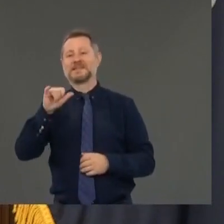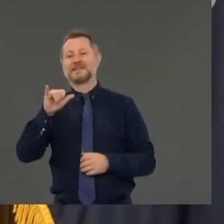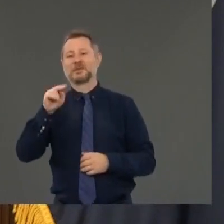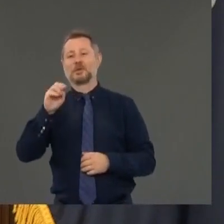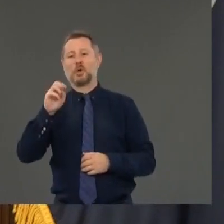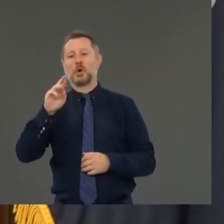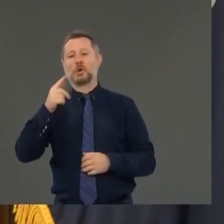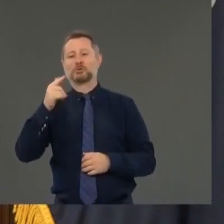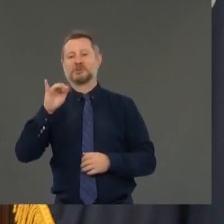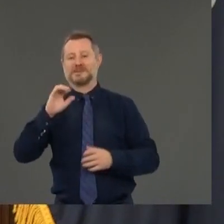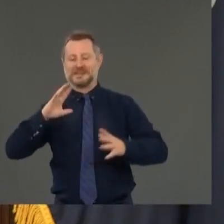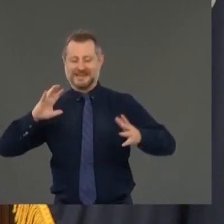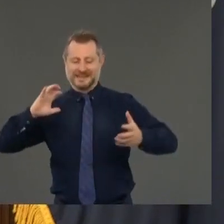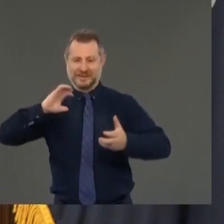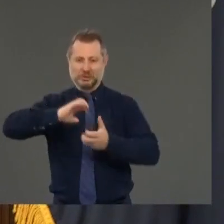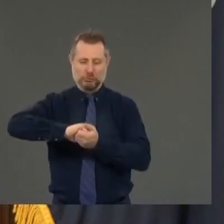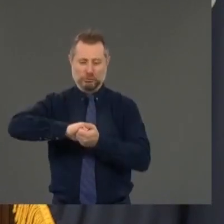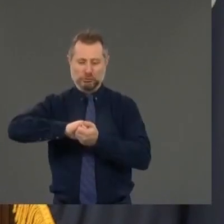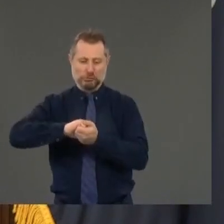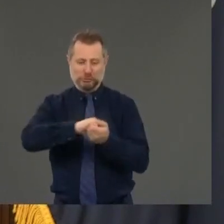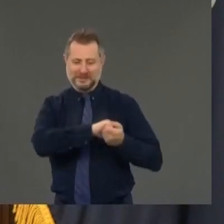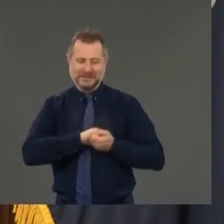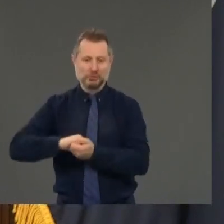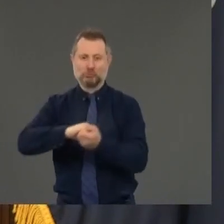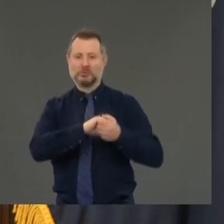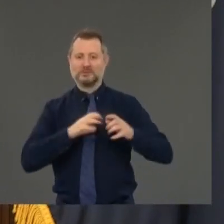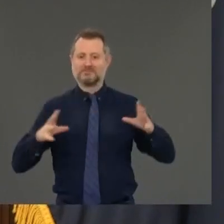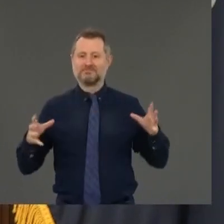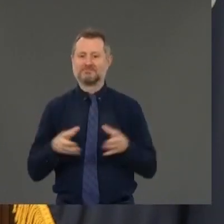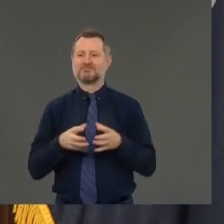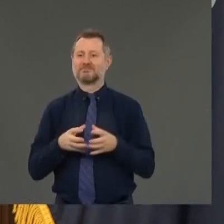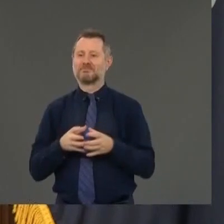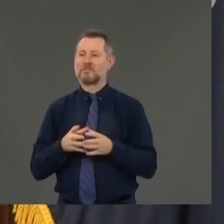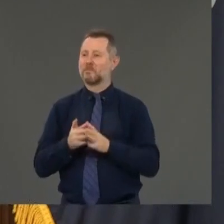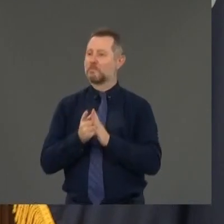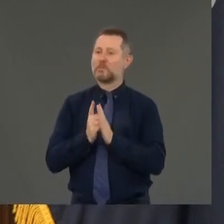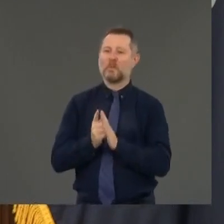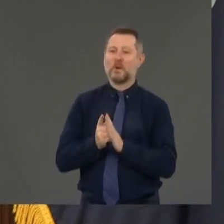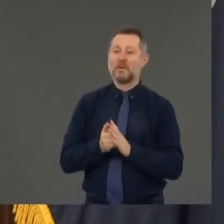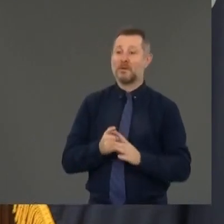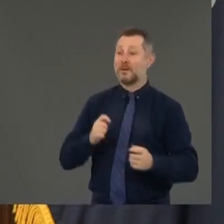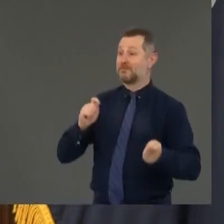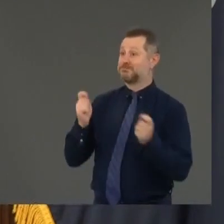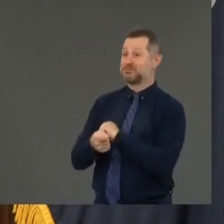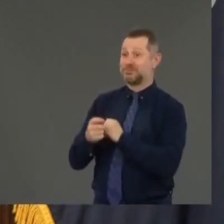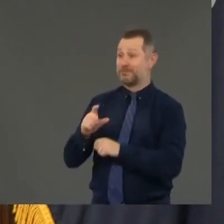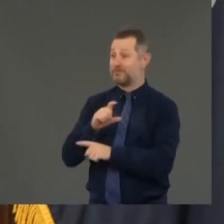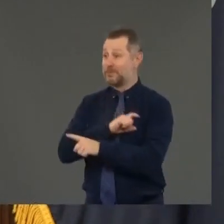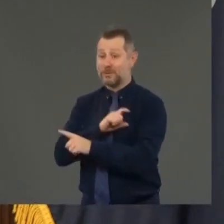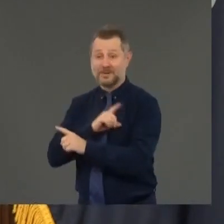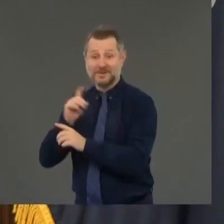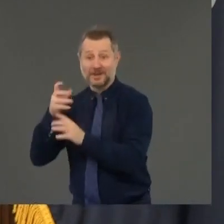CHANGE. I WANT TO HELP SINNER JAZZ THIS